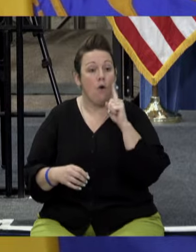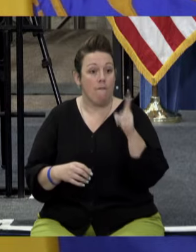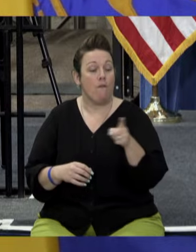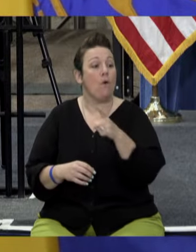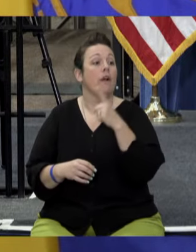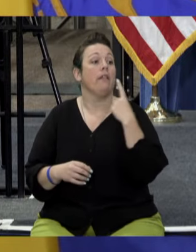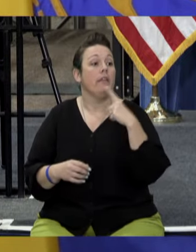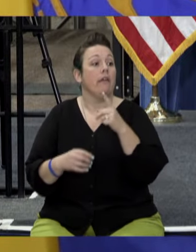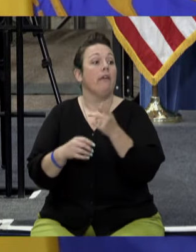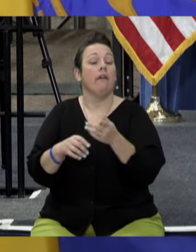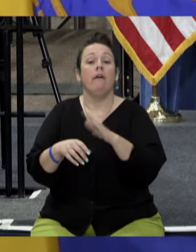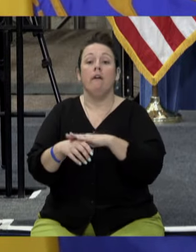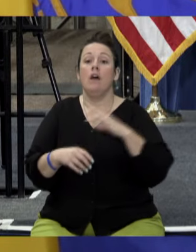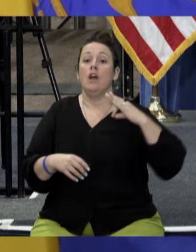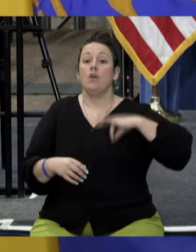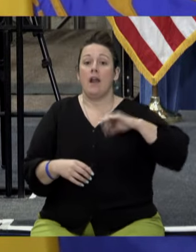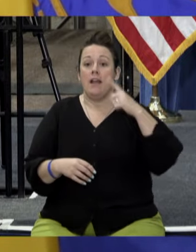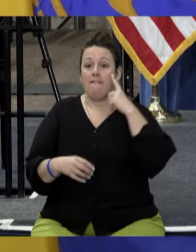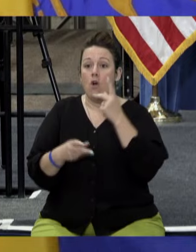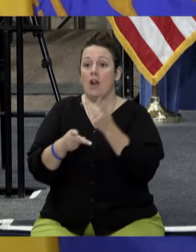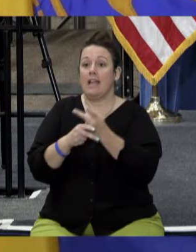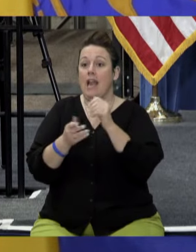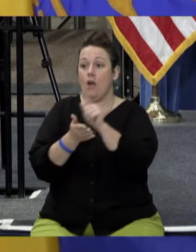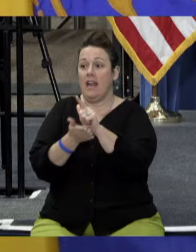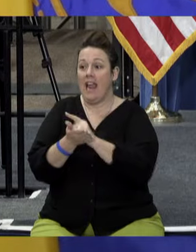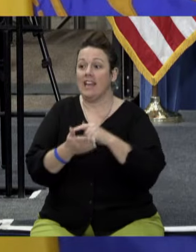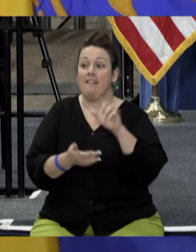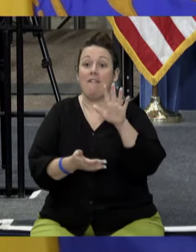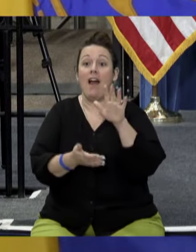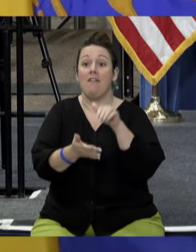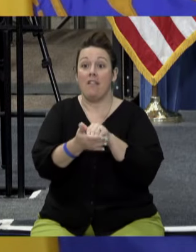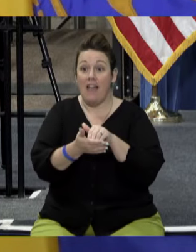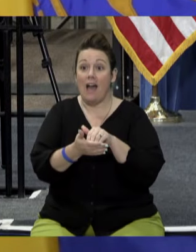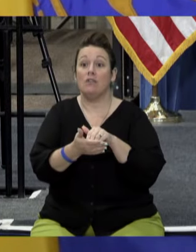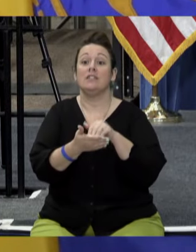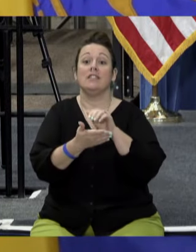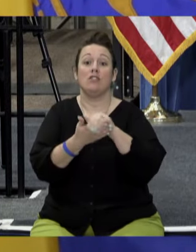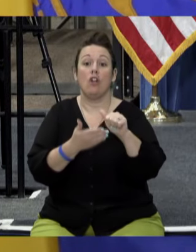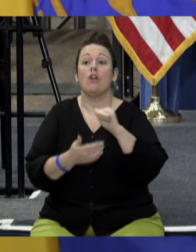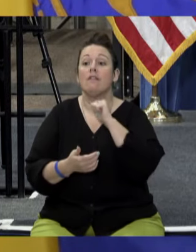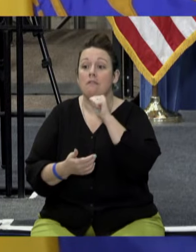which is a bill that would give a $5,000 non-refundable tax credit for those